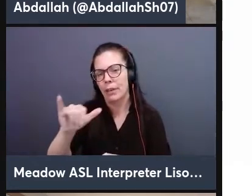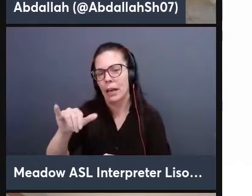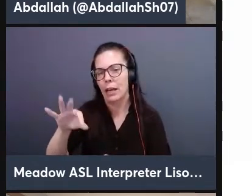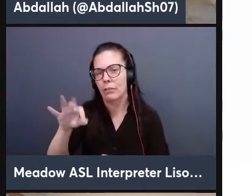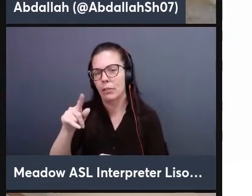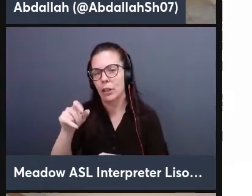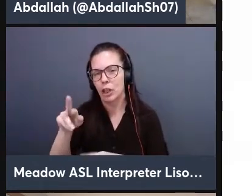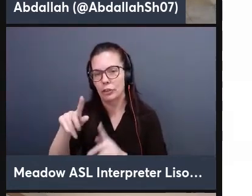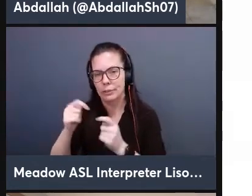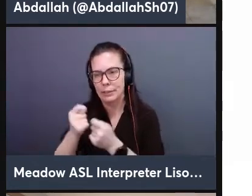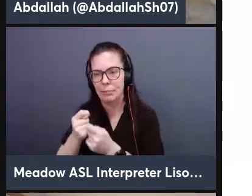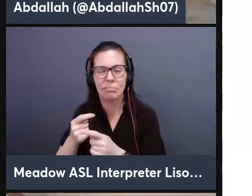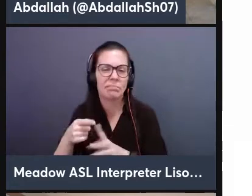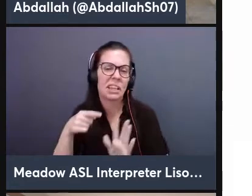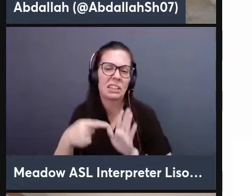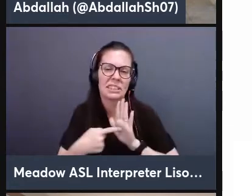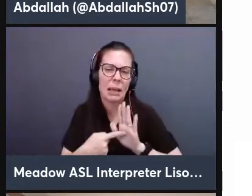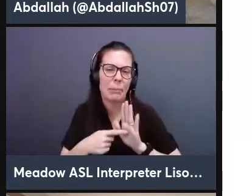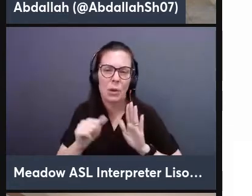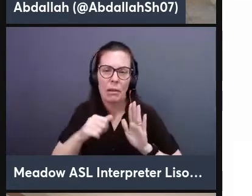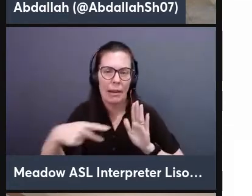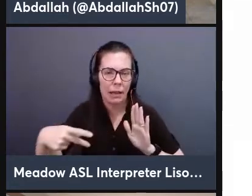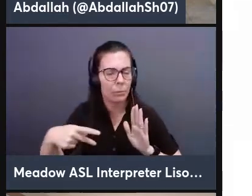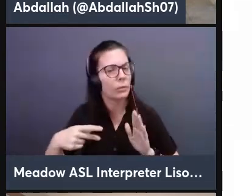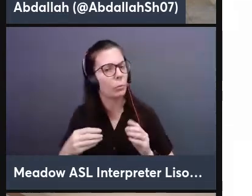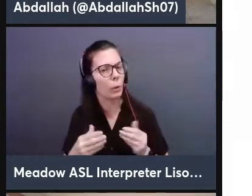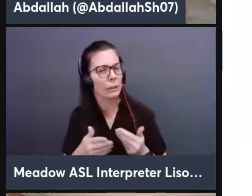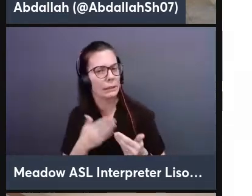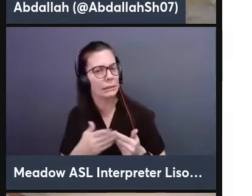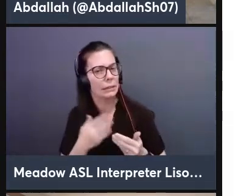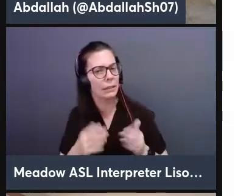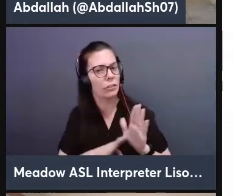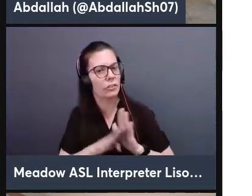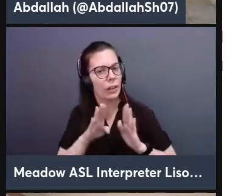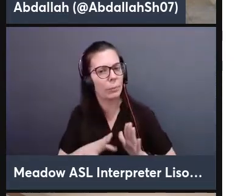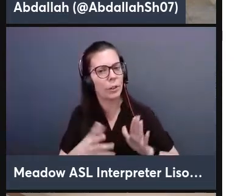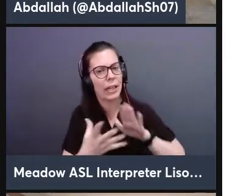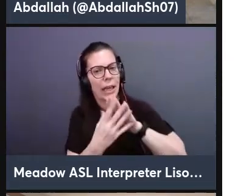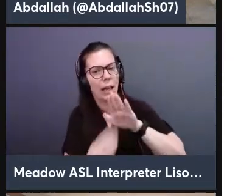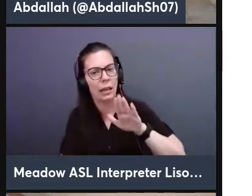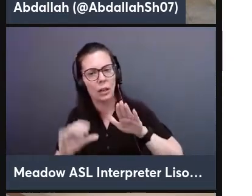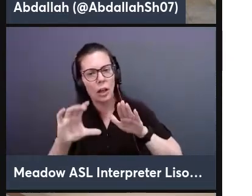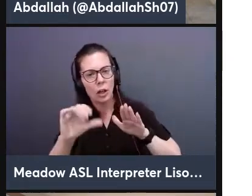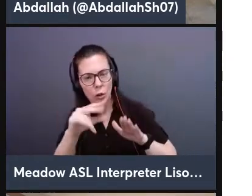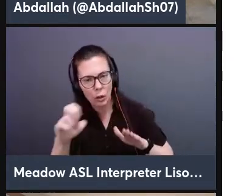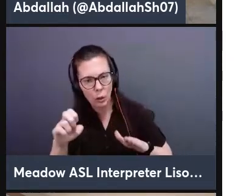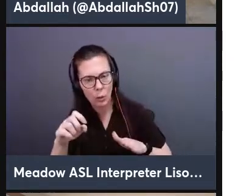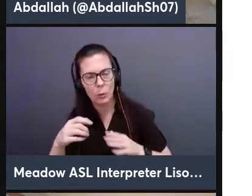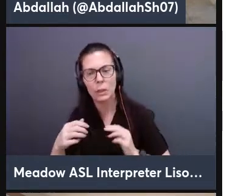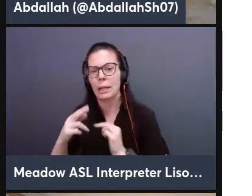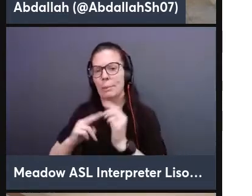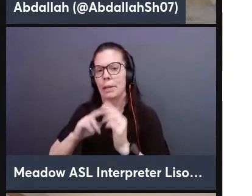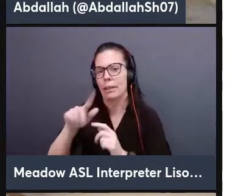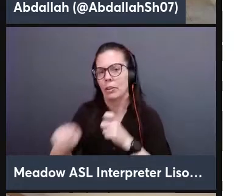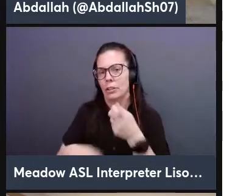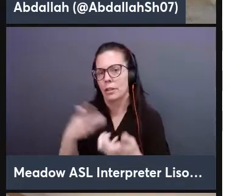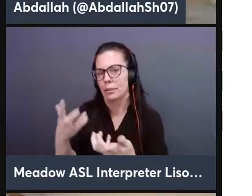just to make it easy for a developer to wanna be able to clone this app and get started with building their custom authentication flow.